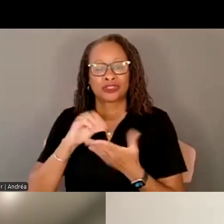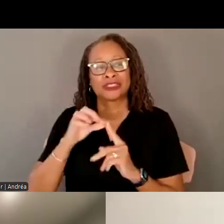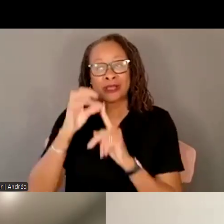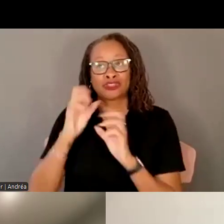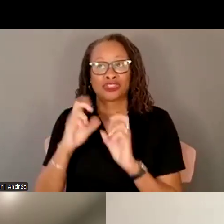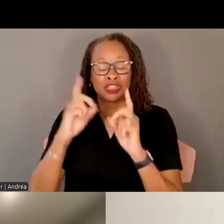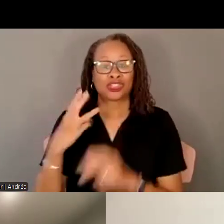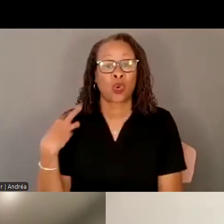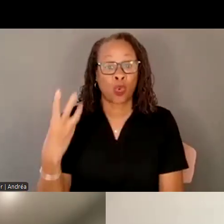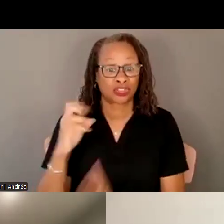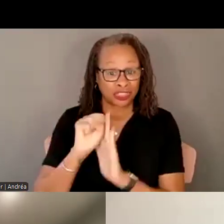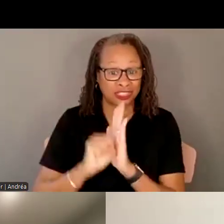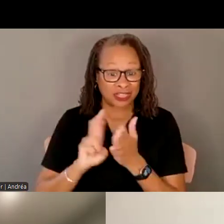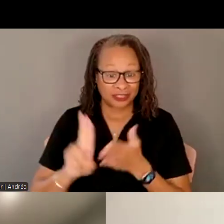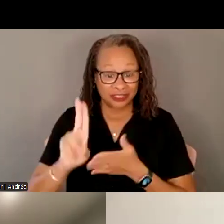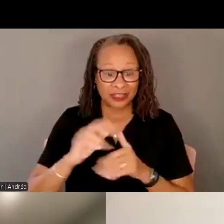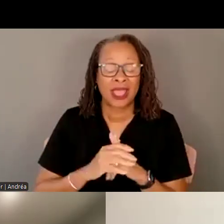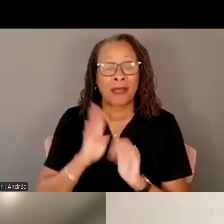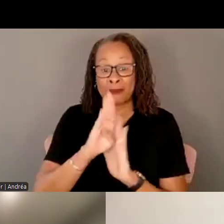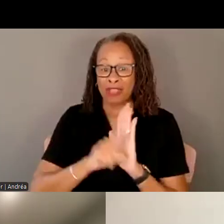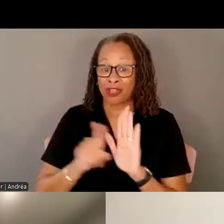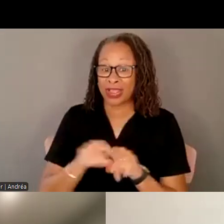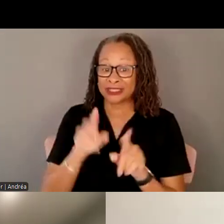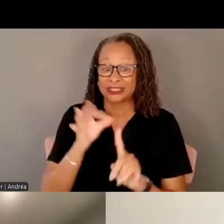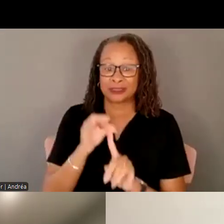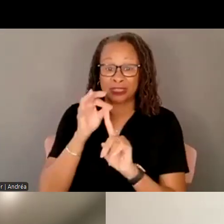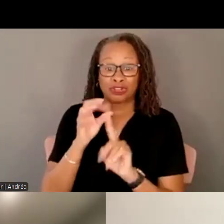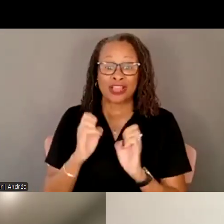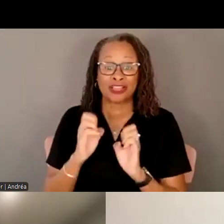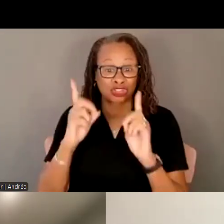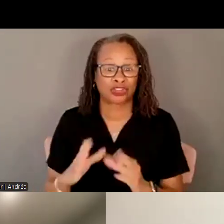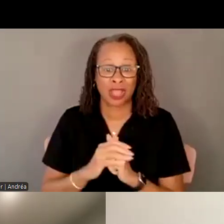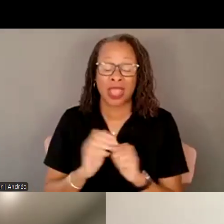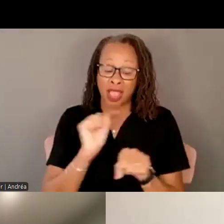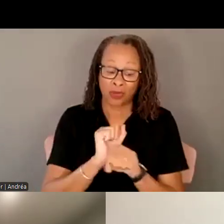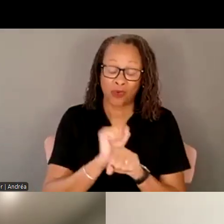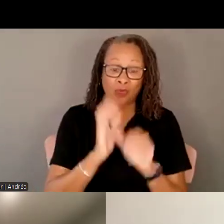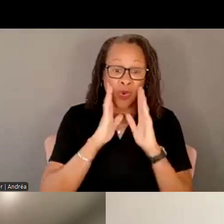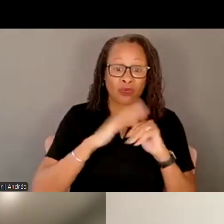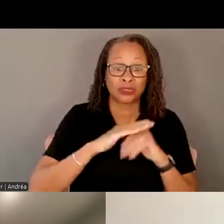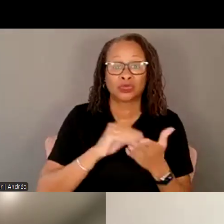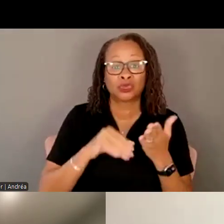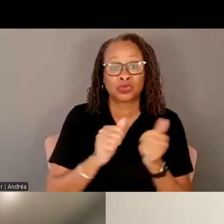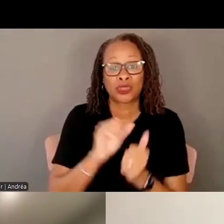And my background is as a special educator. So I worked primarily with students with autism and intellectual and developmental disabilities